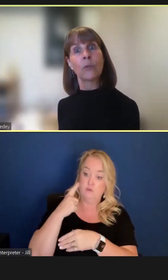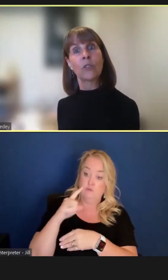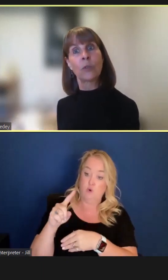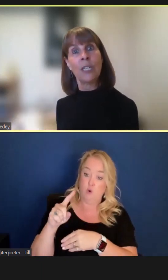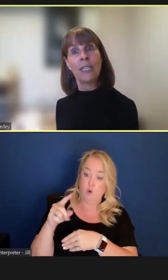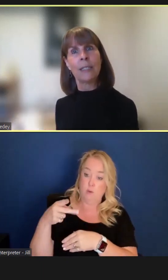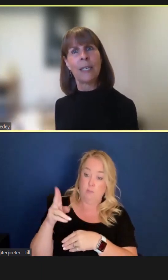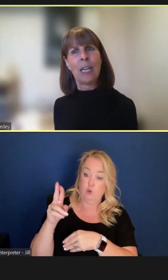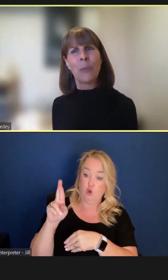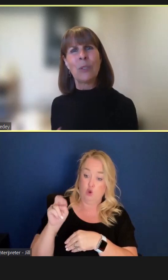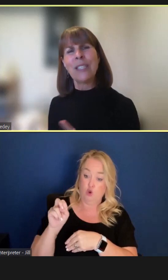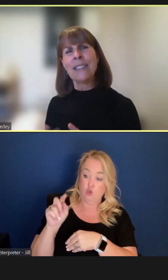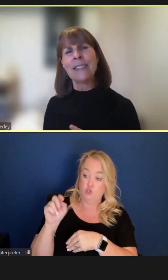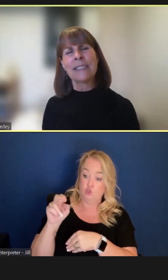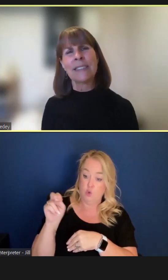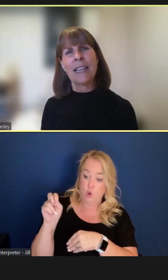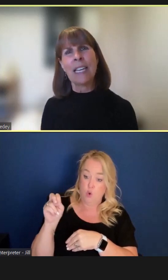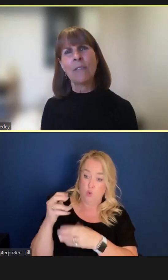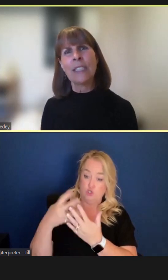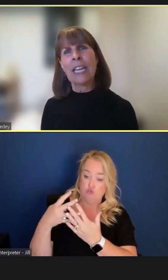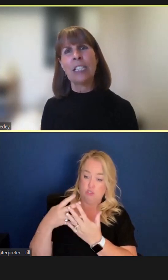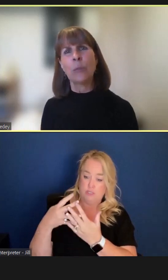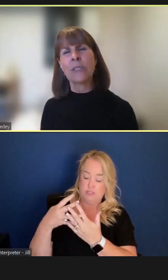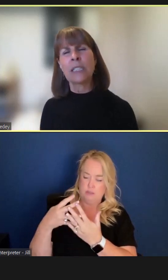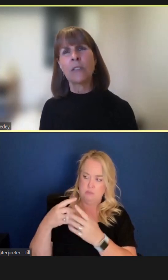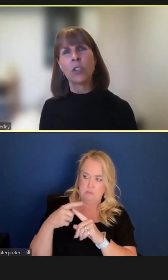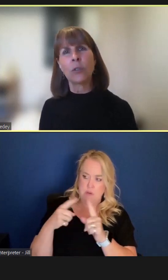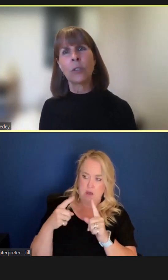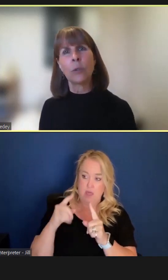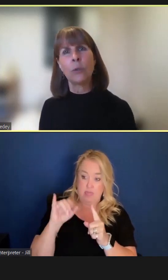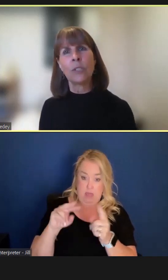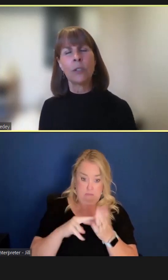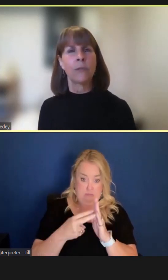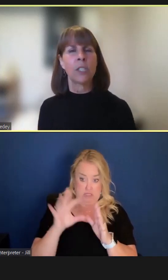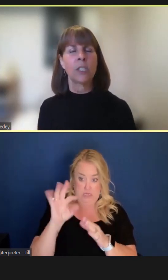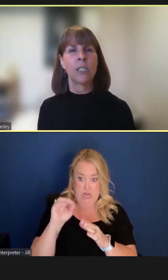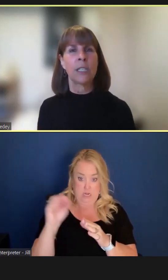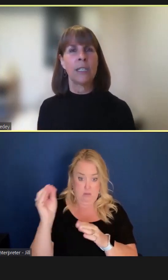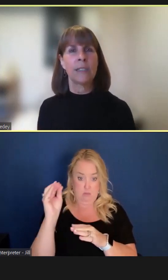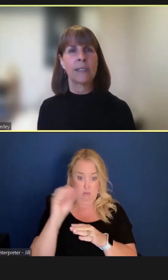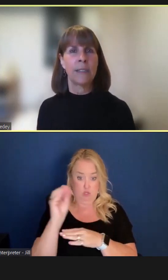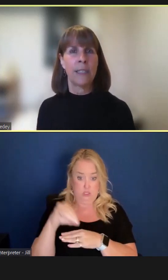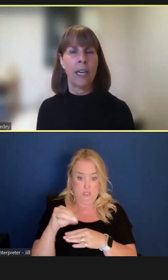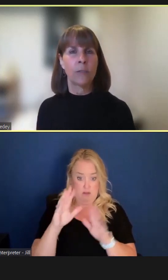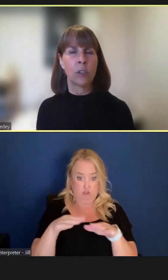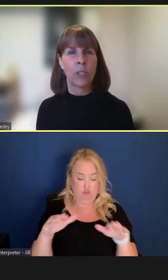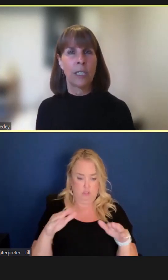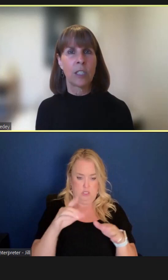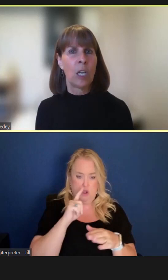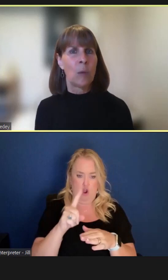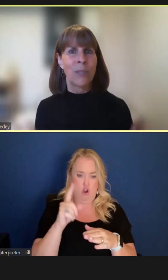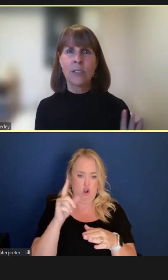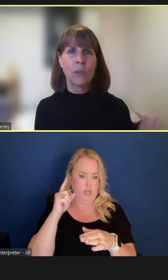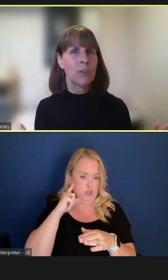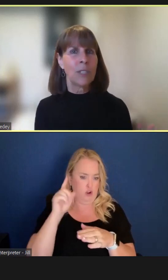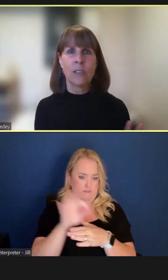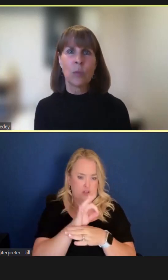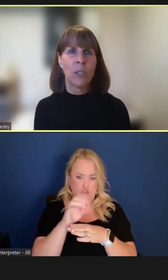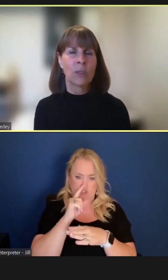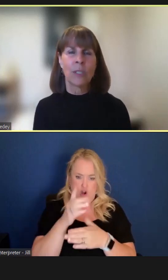screen which but you can't then say I have 90% of children whose ear functioning is in the average range because those two tests are measuring